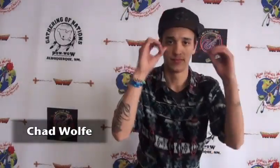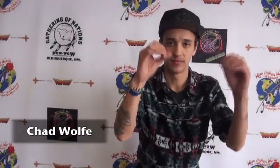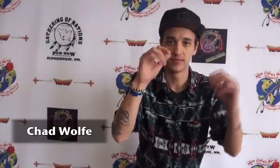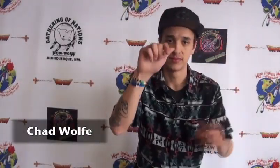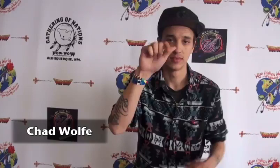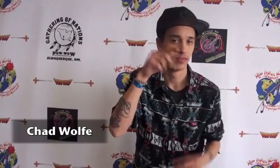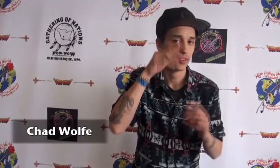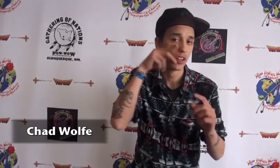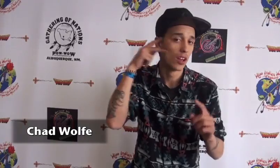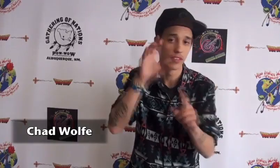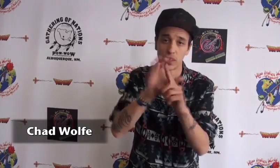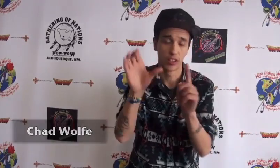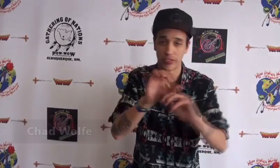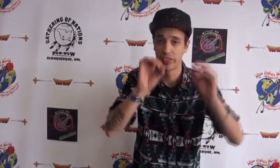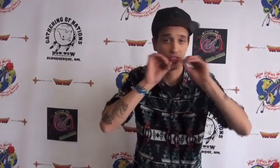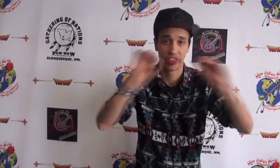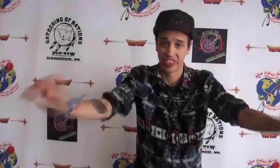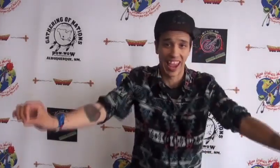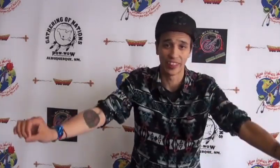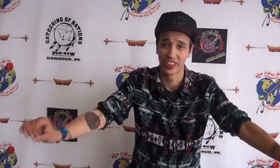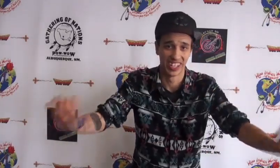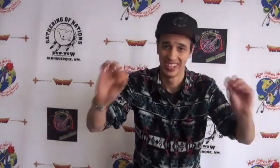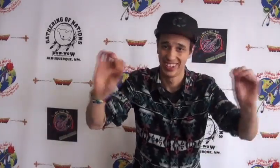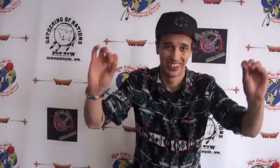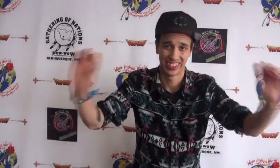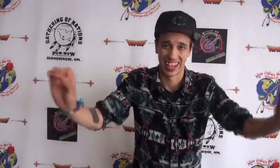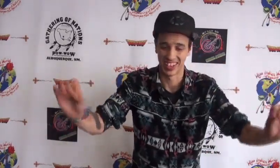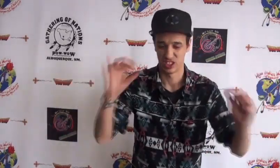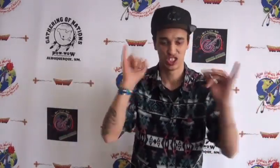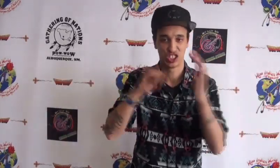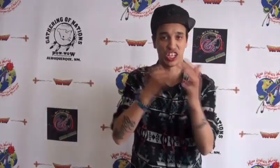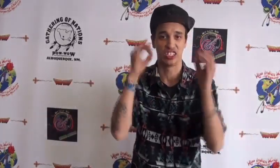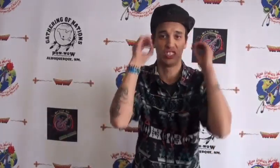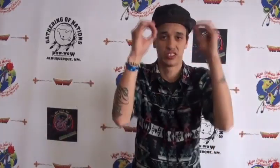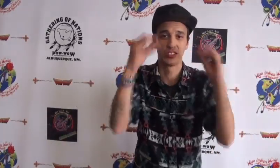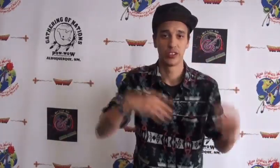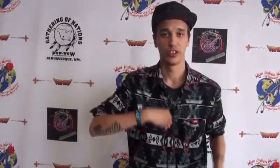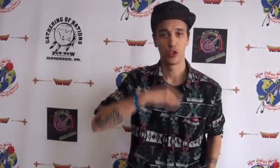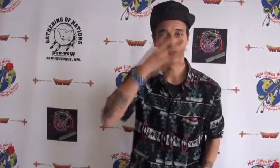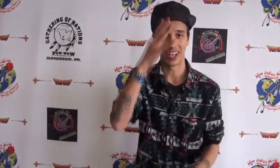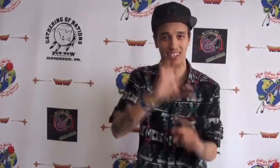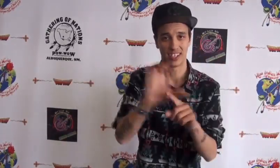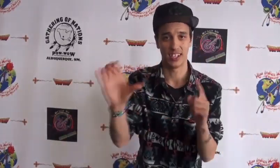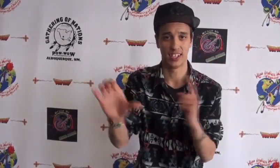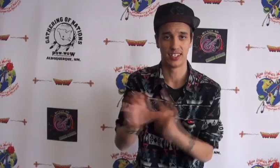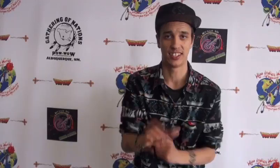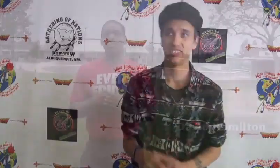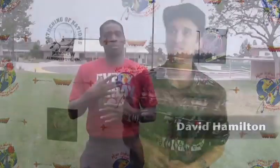Native teachers. Not one! All the teachers were white.